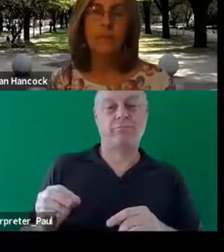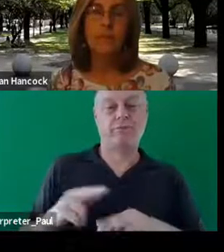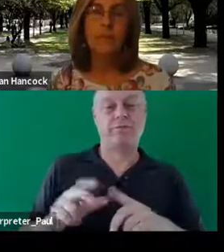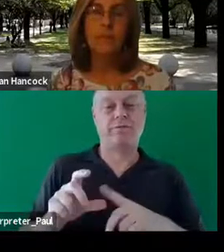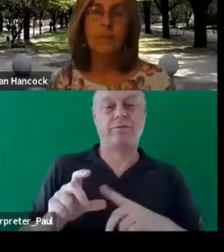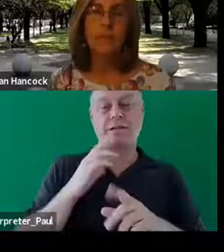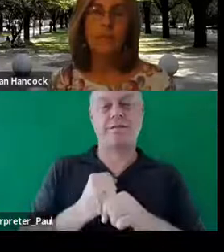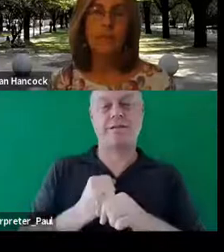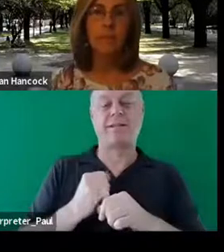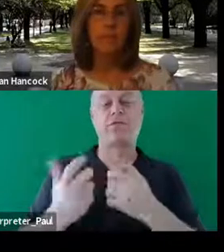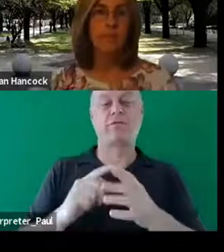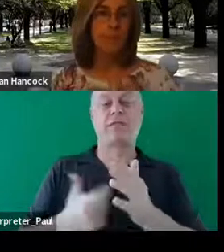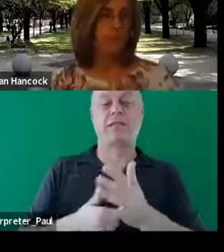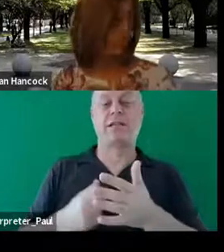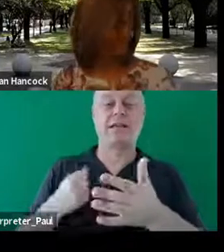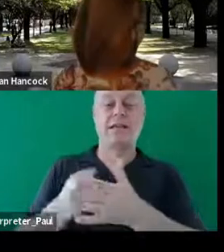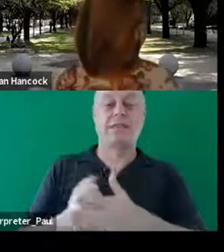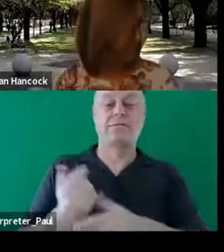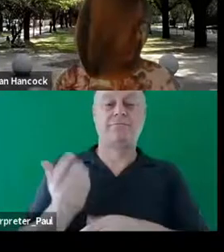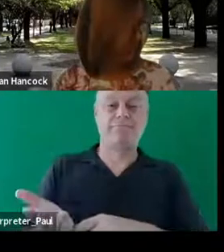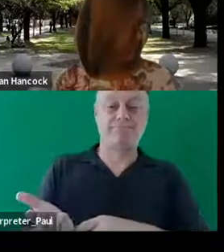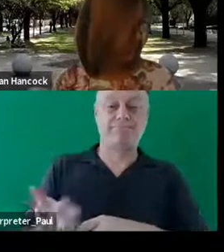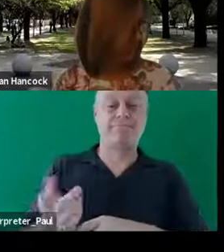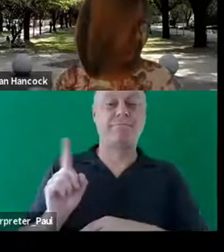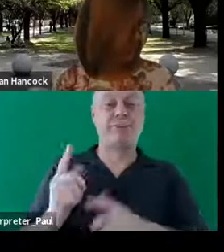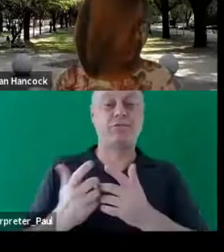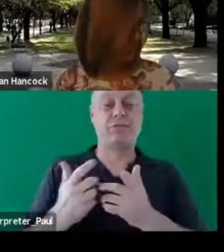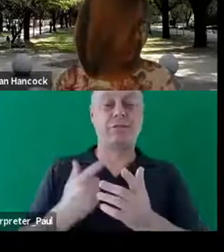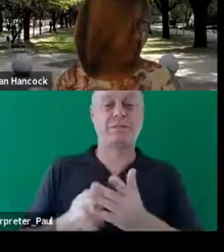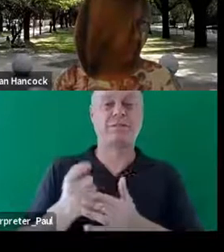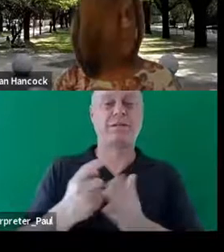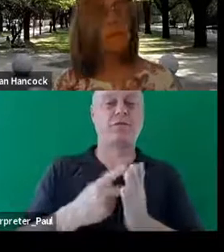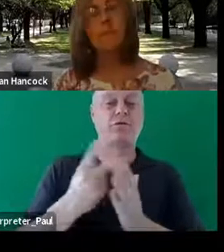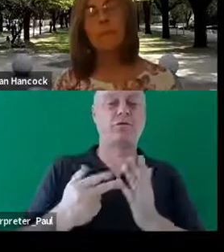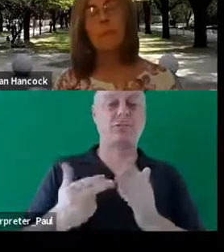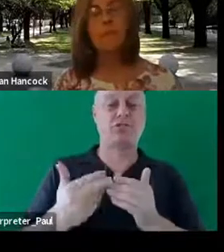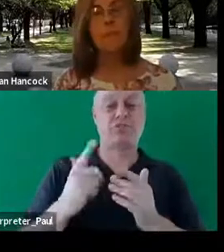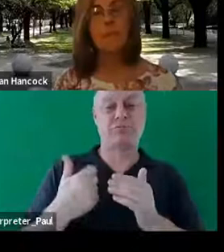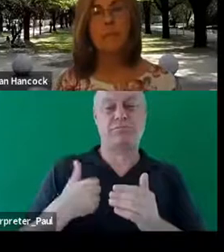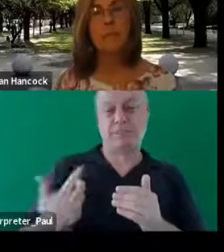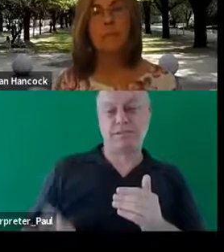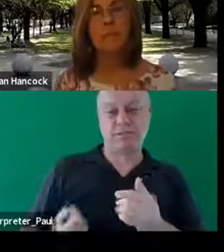university year. The university, however, needed to cover the program manager’s salaries and top